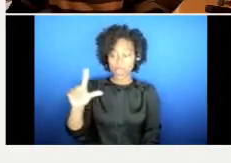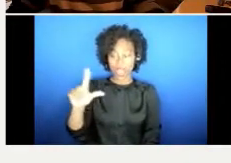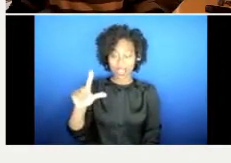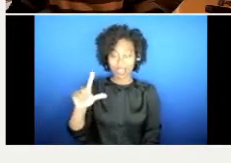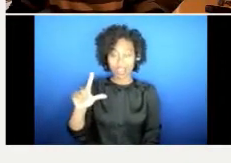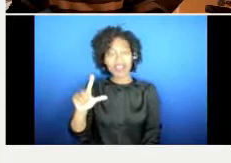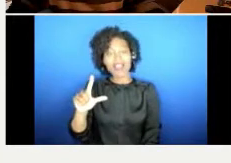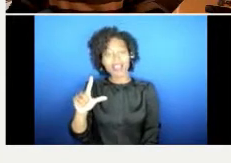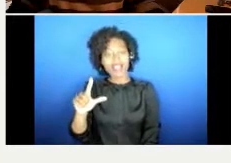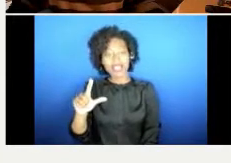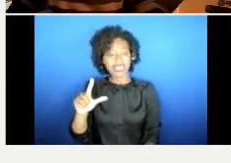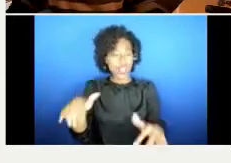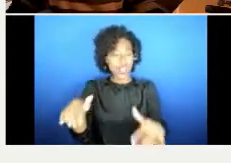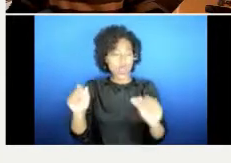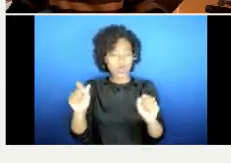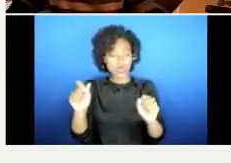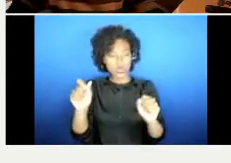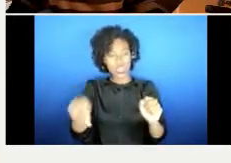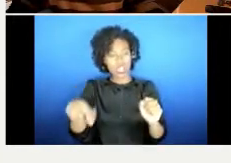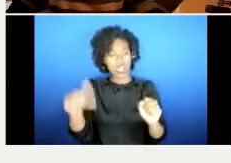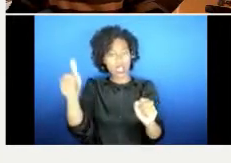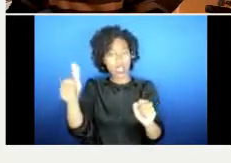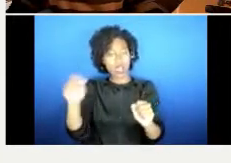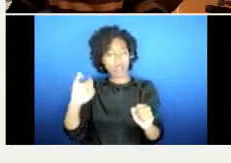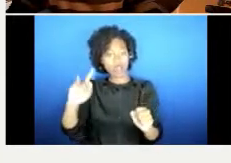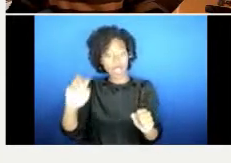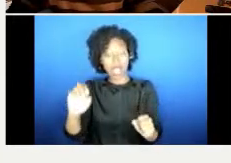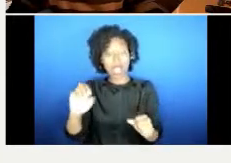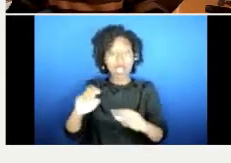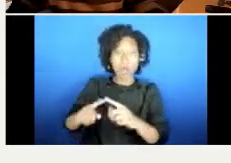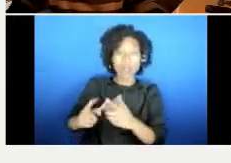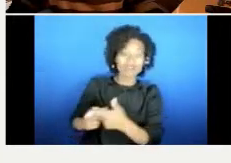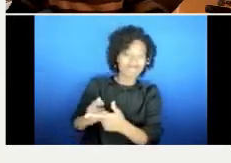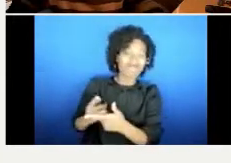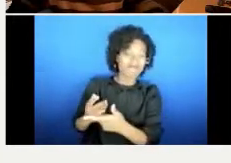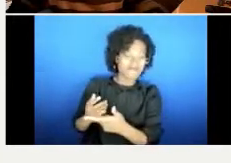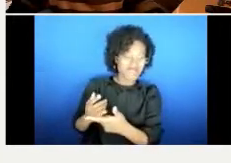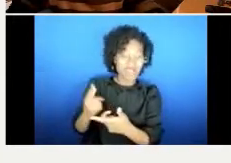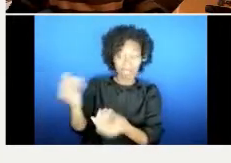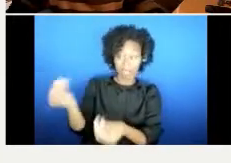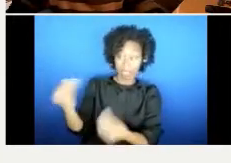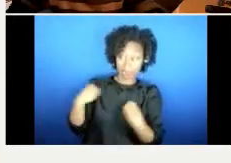14:08:58 Not on our website so they provided the link and we update it and people can go